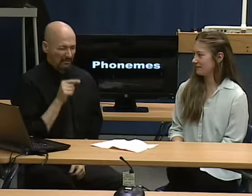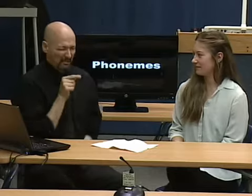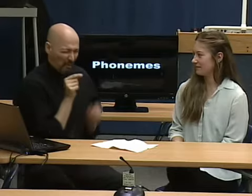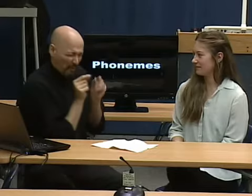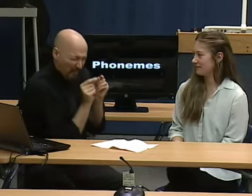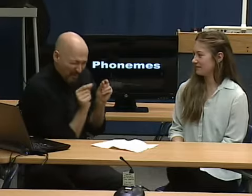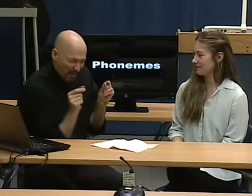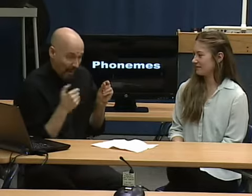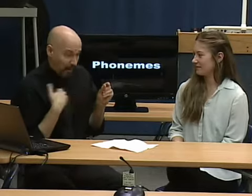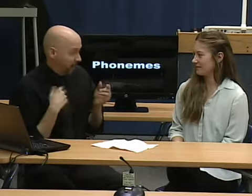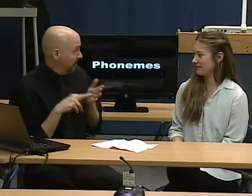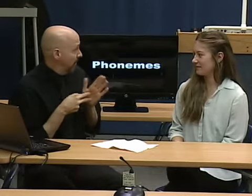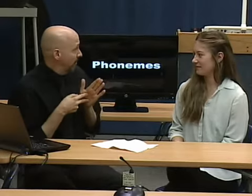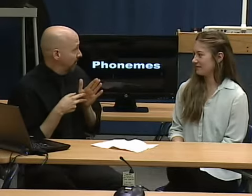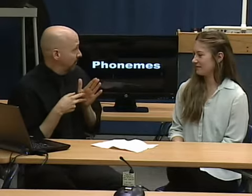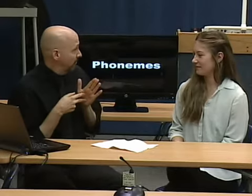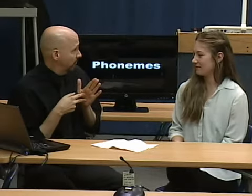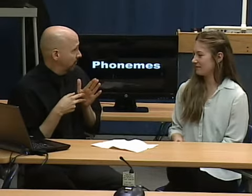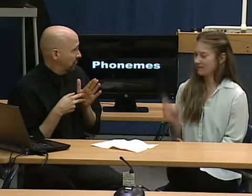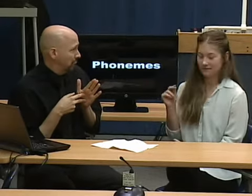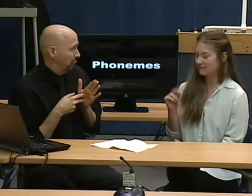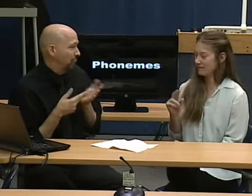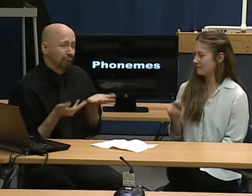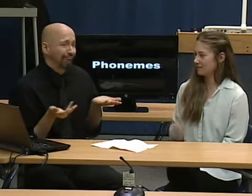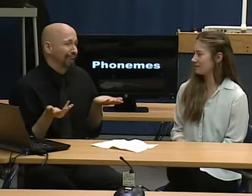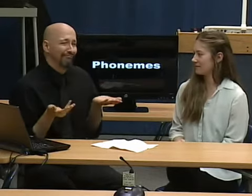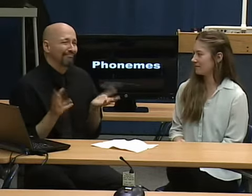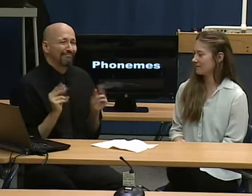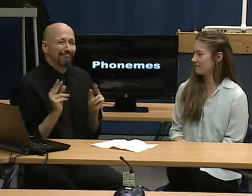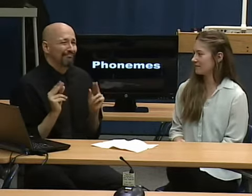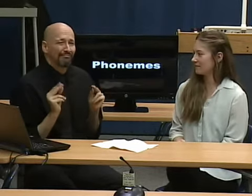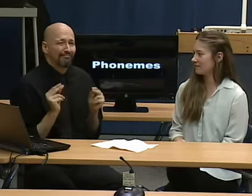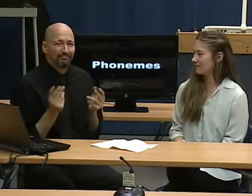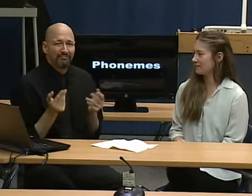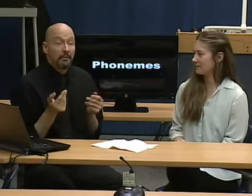Do these tiny parts have meaning? No. No, they don't.